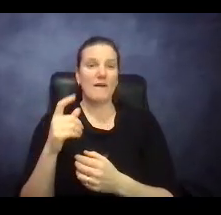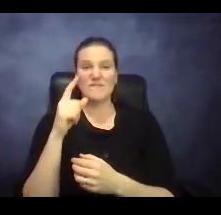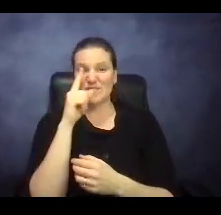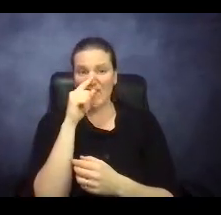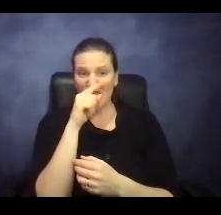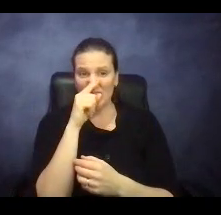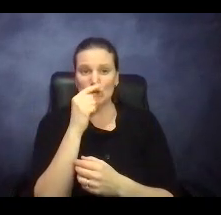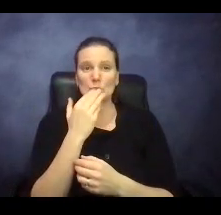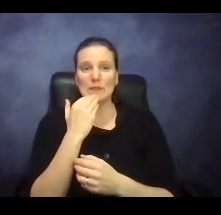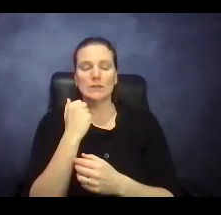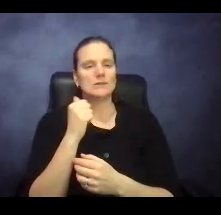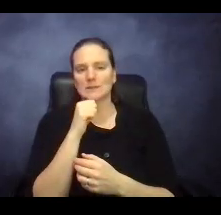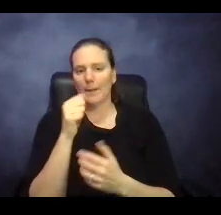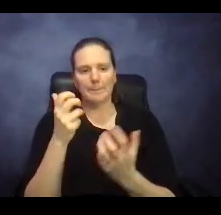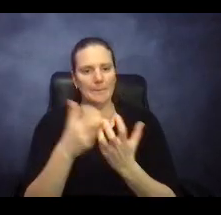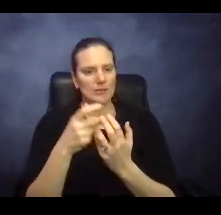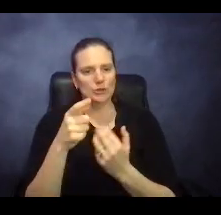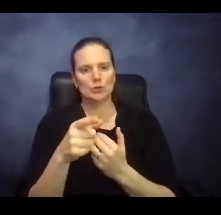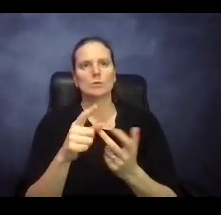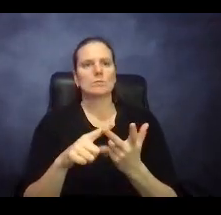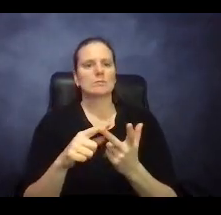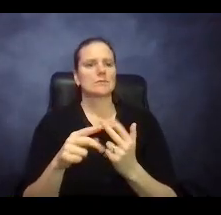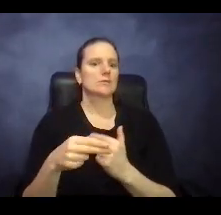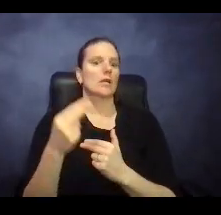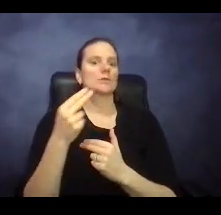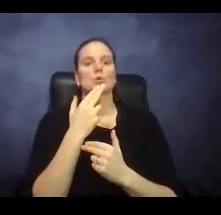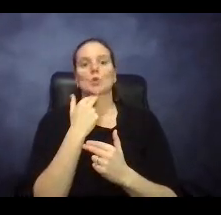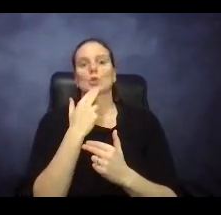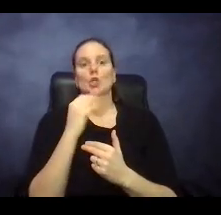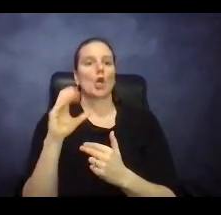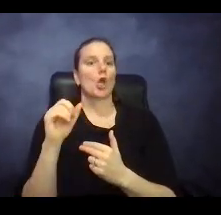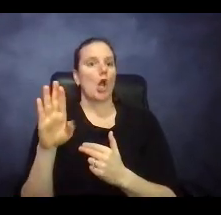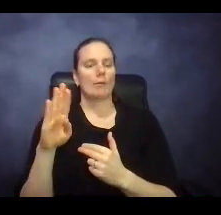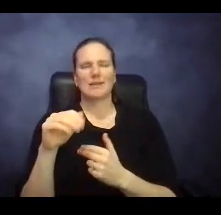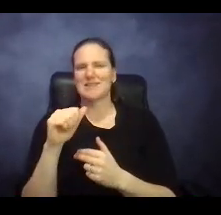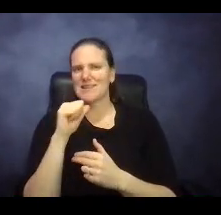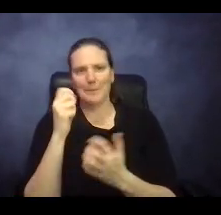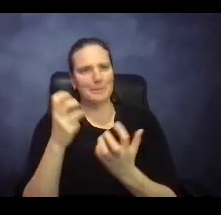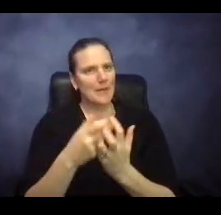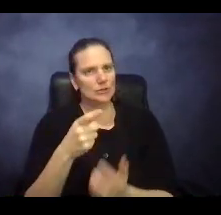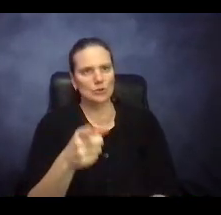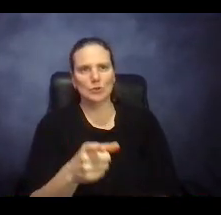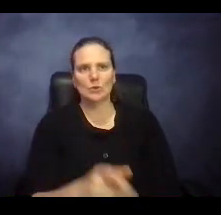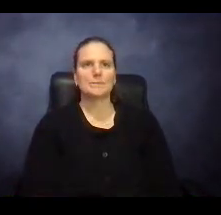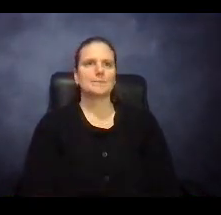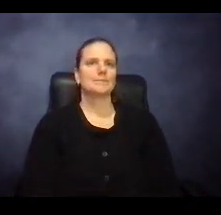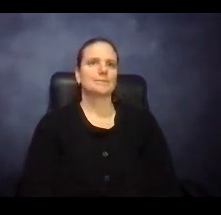If it's got a high, if got tons of, of sugars and high carbohydrates not for you, you wanna make sure it's a concentrated protein source.